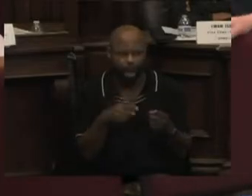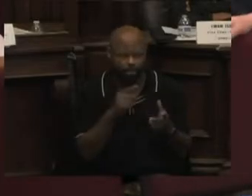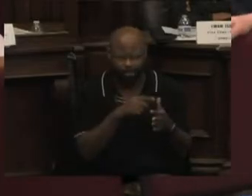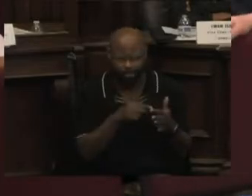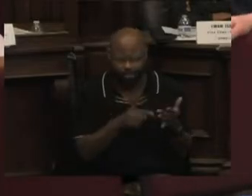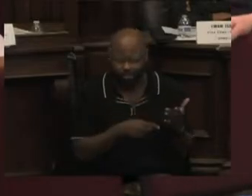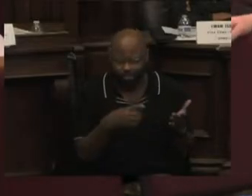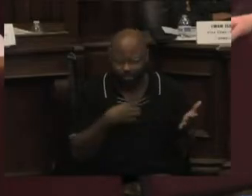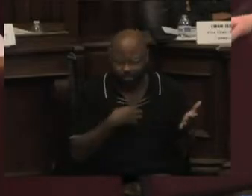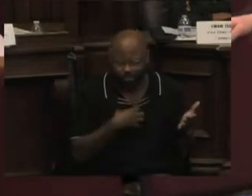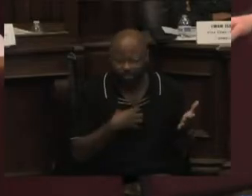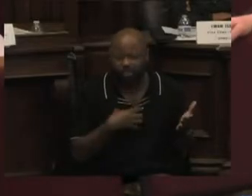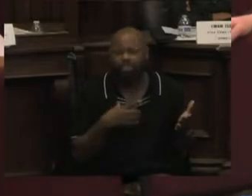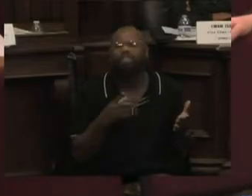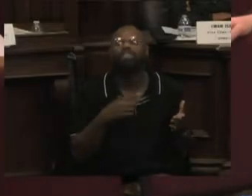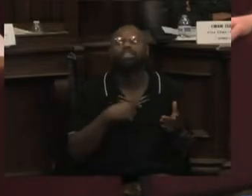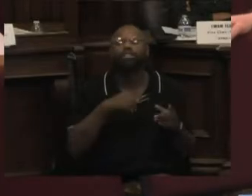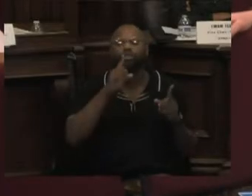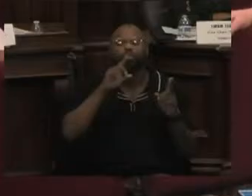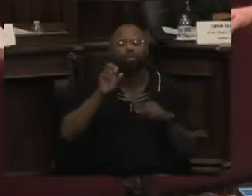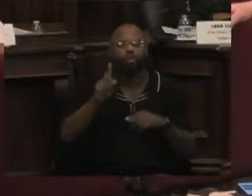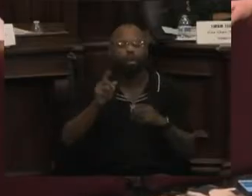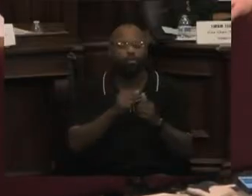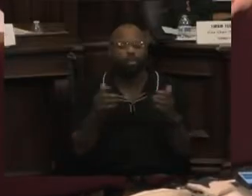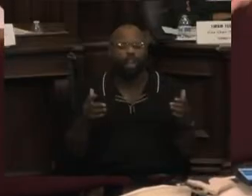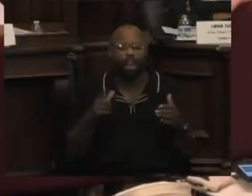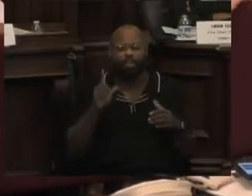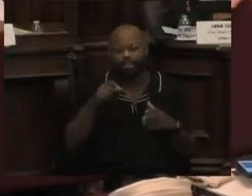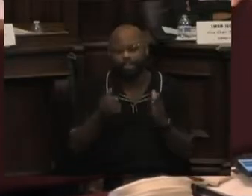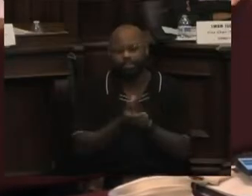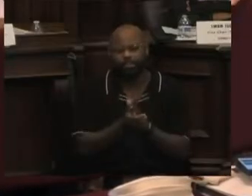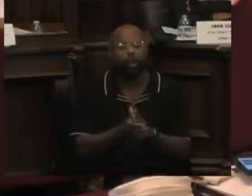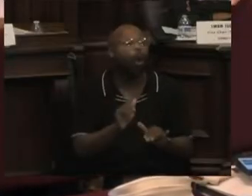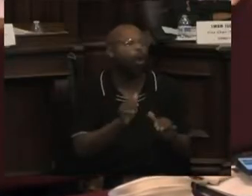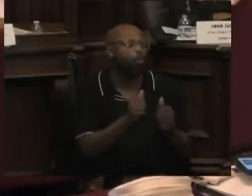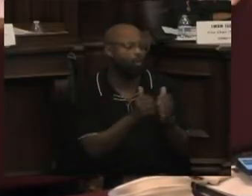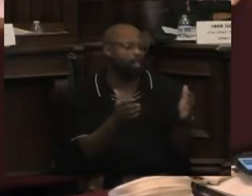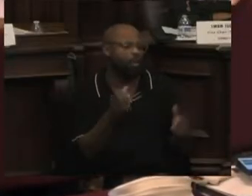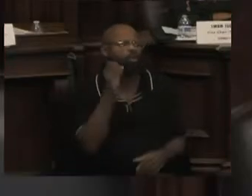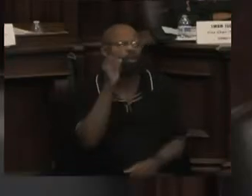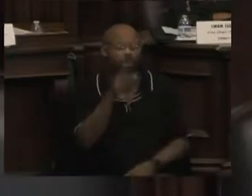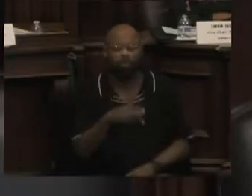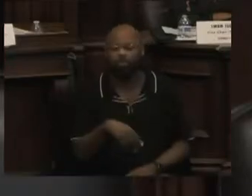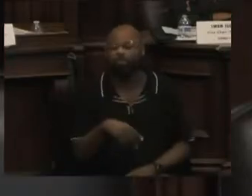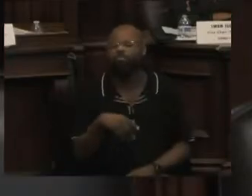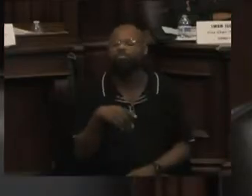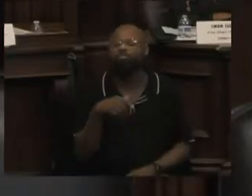PD with regard to our complaints as to what happened to them, that we would be able